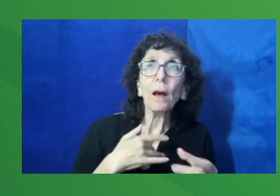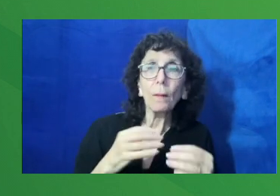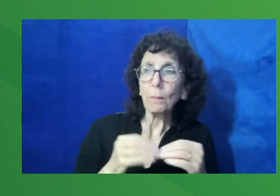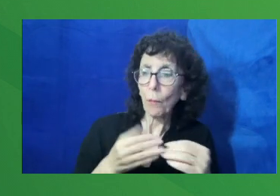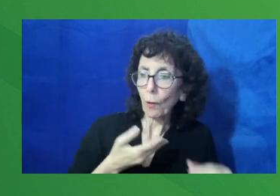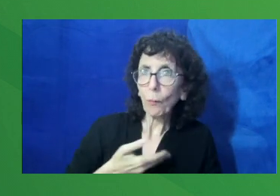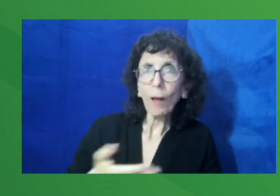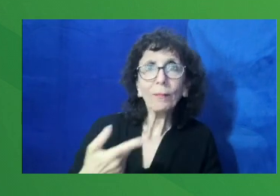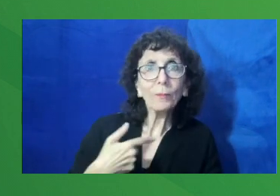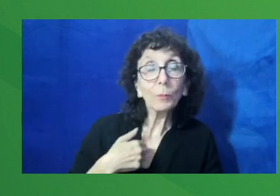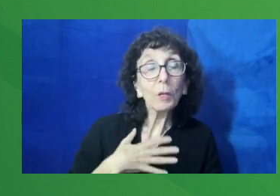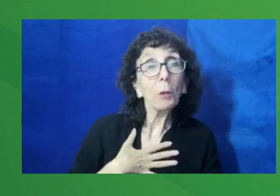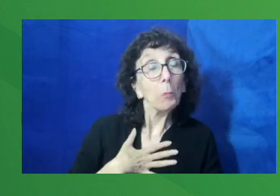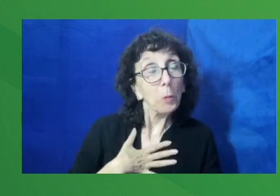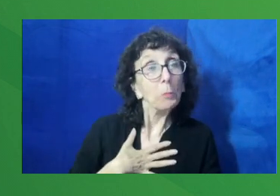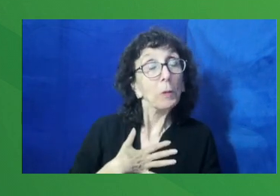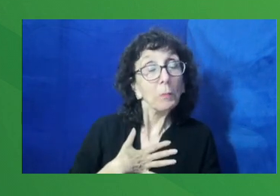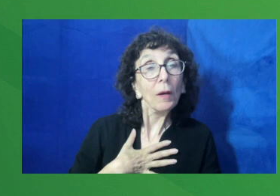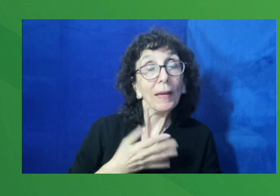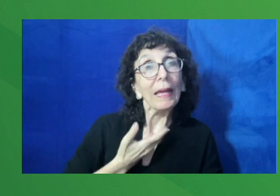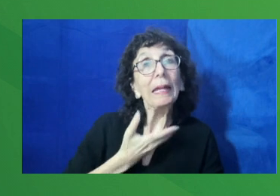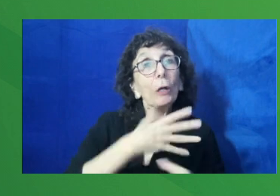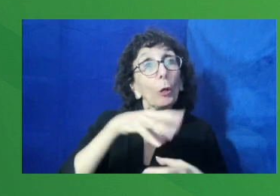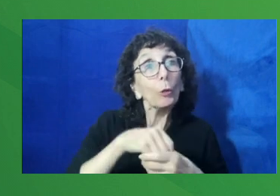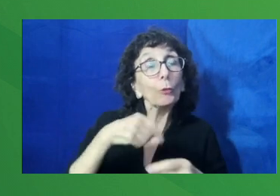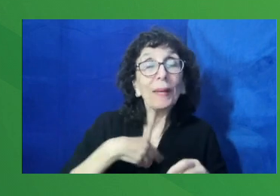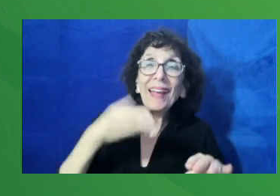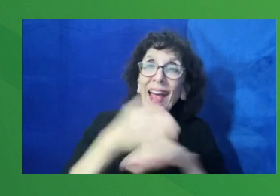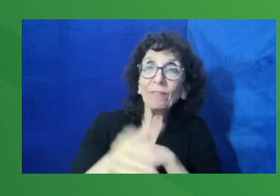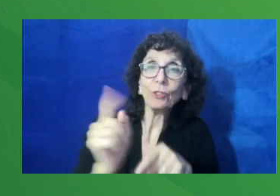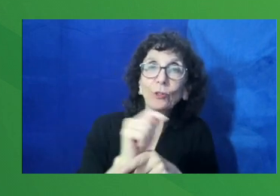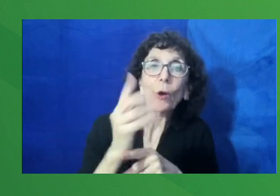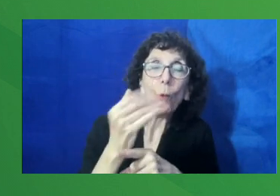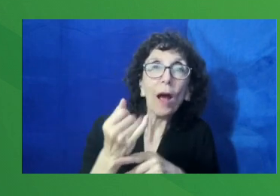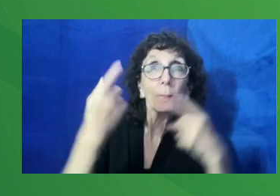welcoming and was more inclusive after this training because they listened. That's so